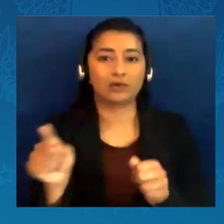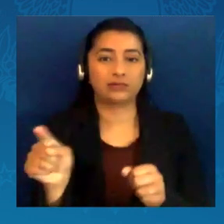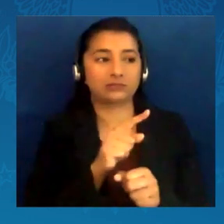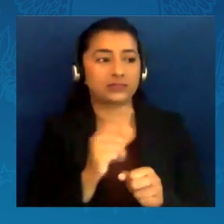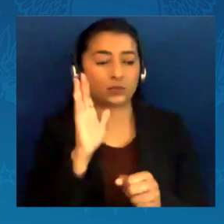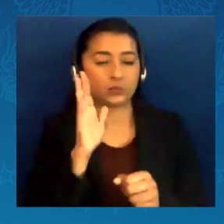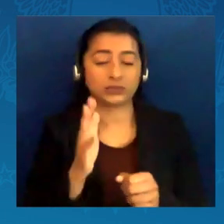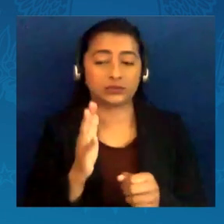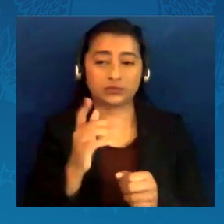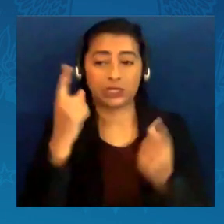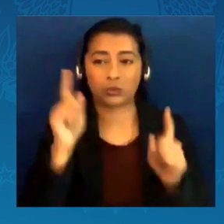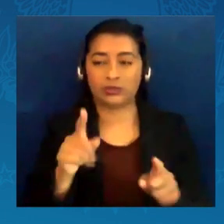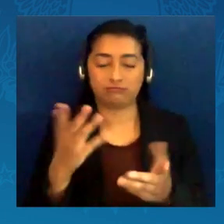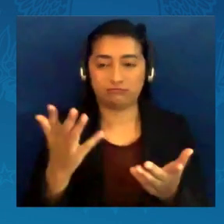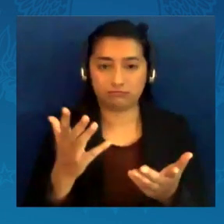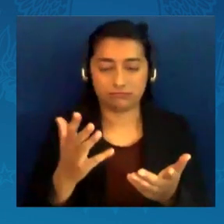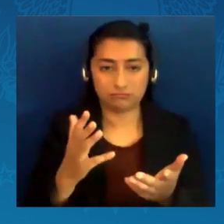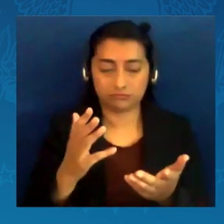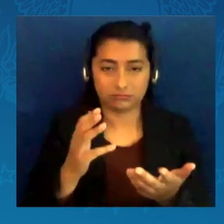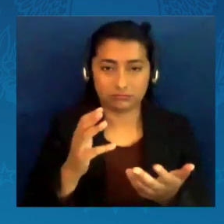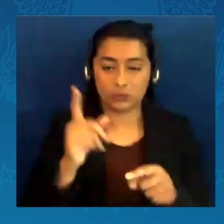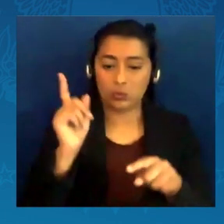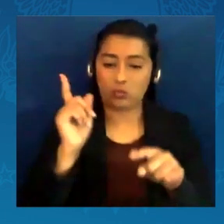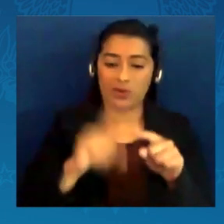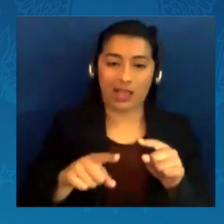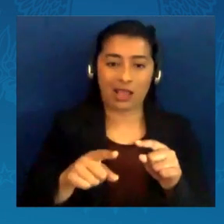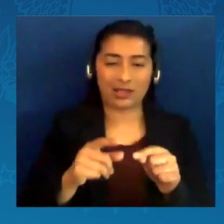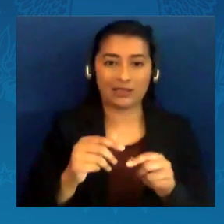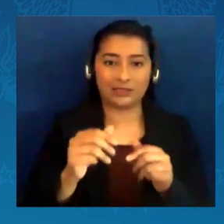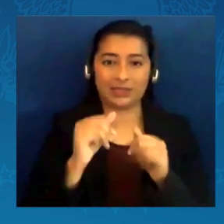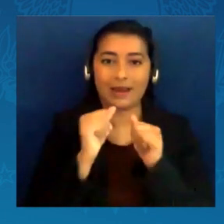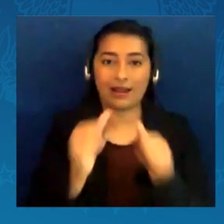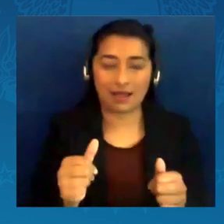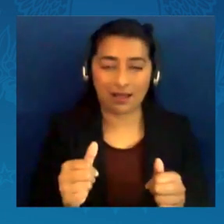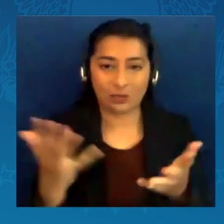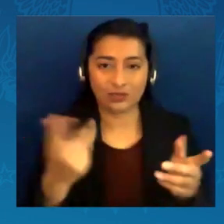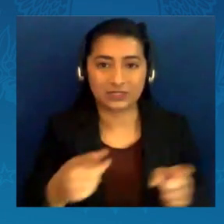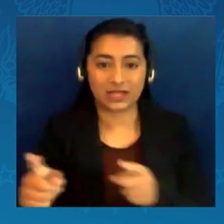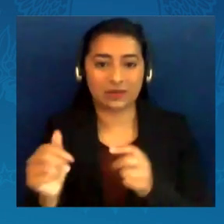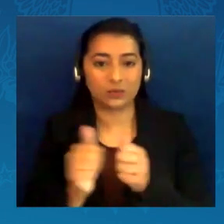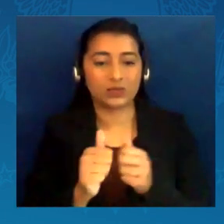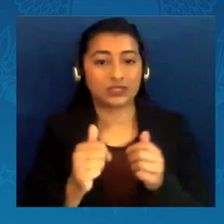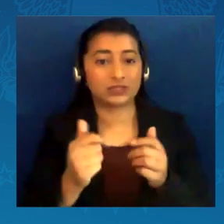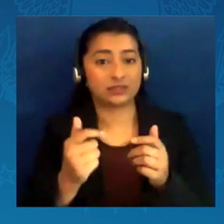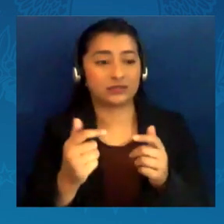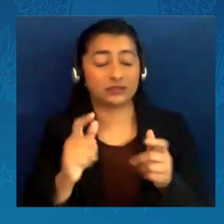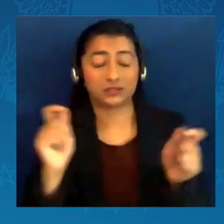What's happening in terms of the extreme weather changes that we are seeing and this climate crisis